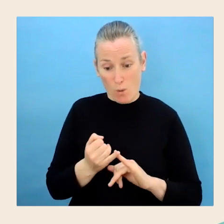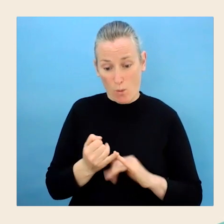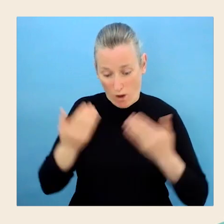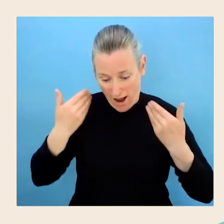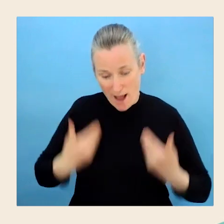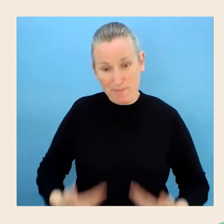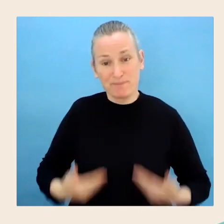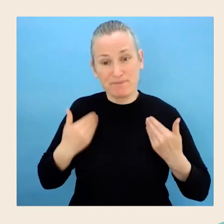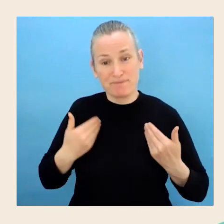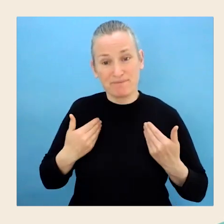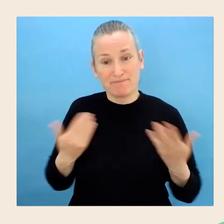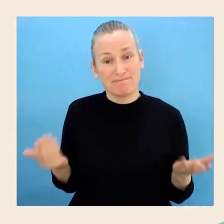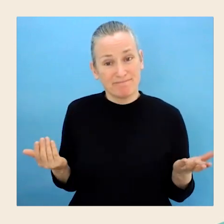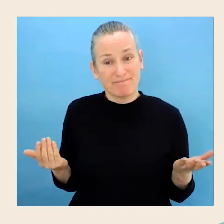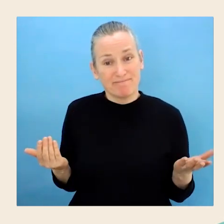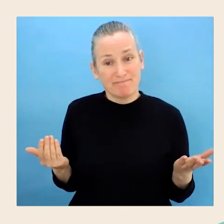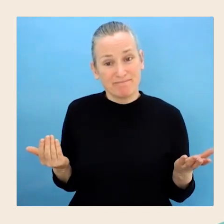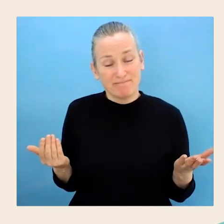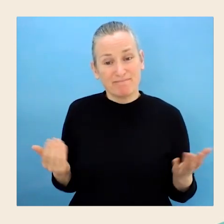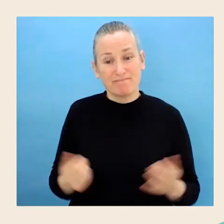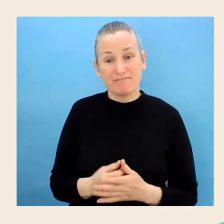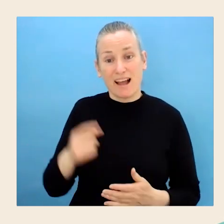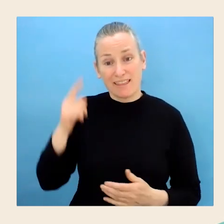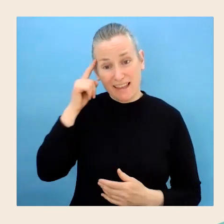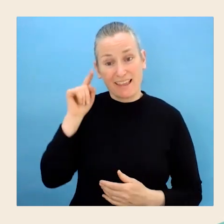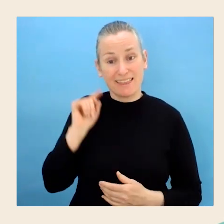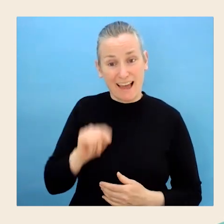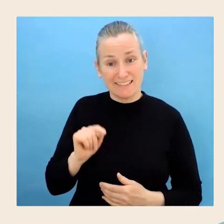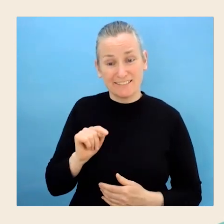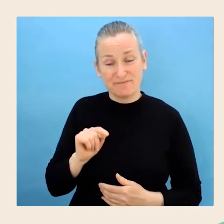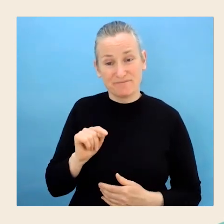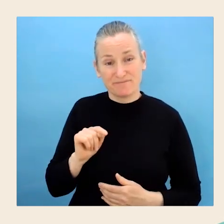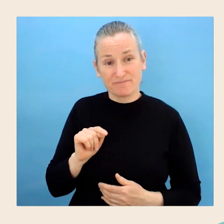And I think that's something that's called for as well